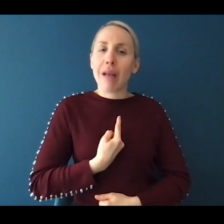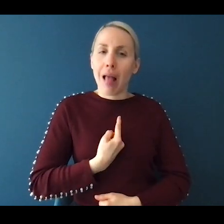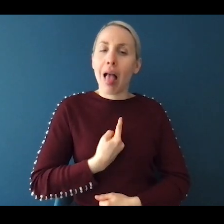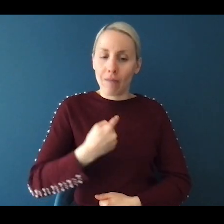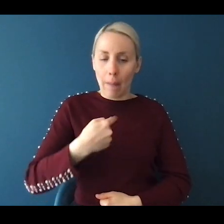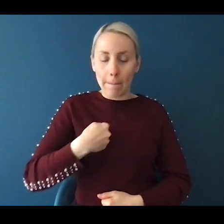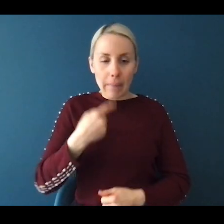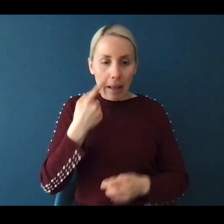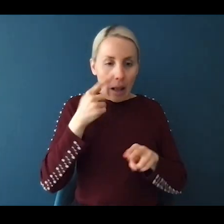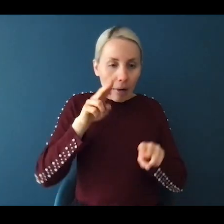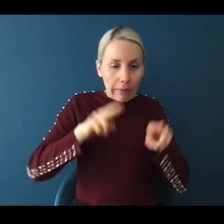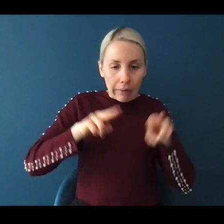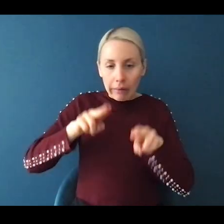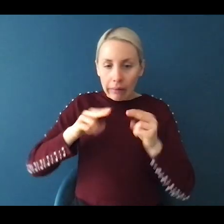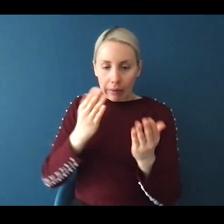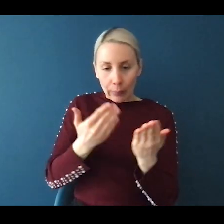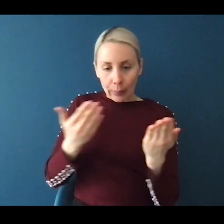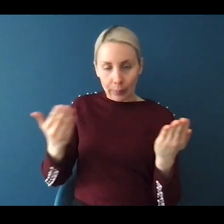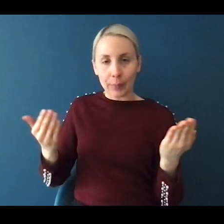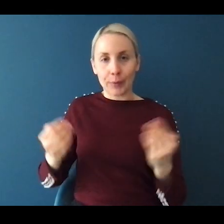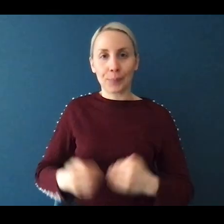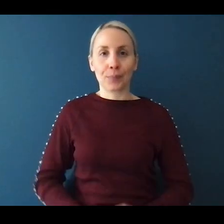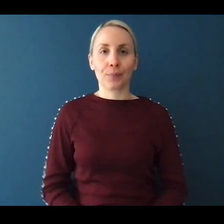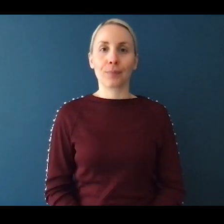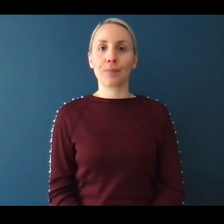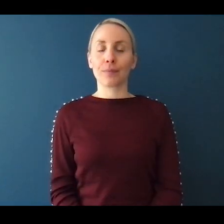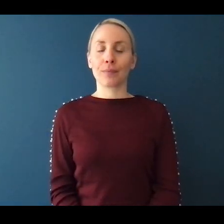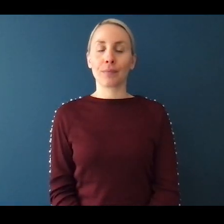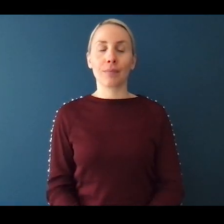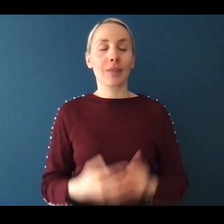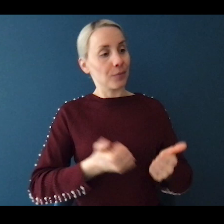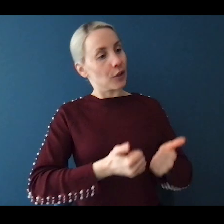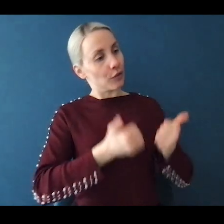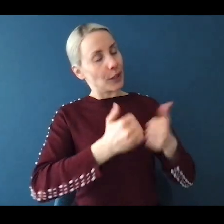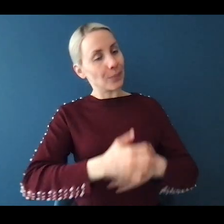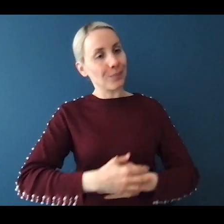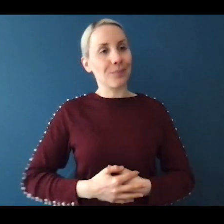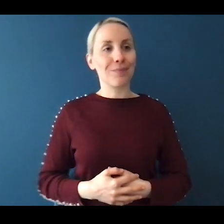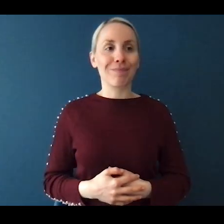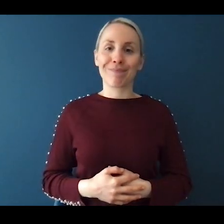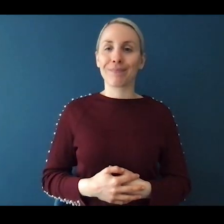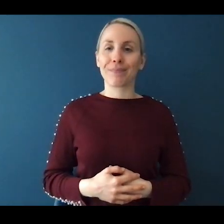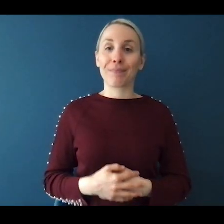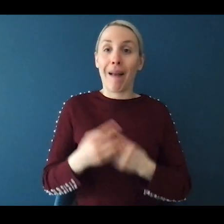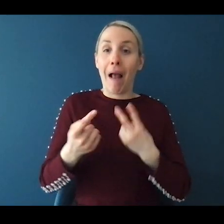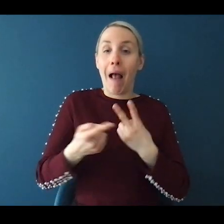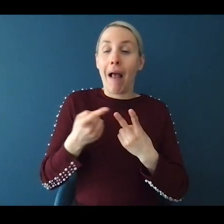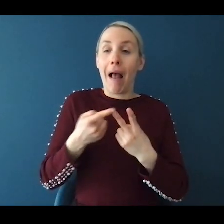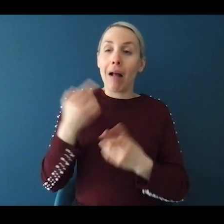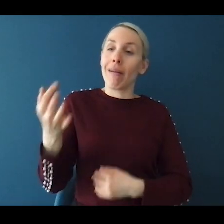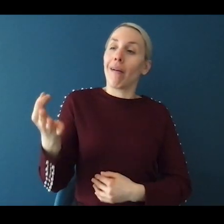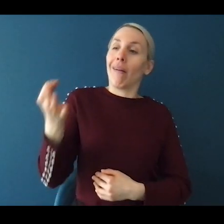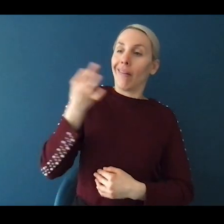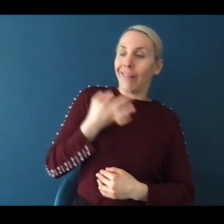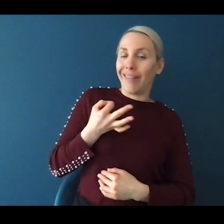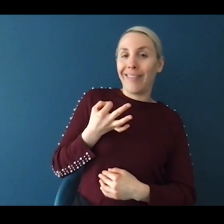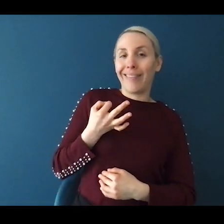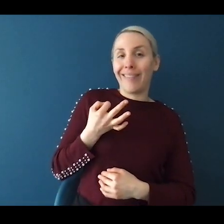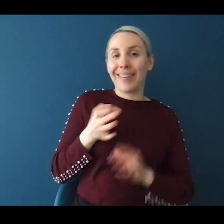at applications. Brilliant I got another audience question that is about that this kind of application